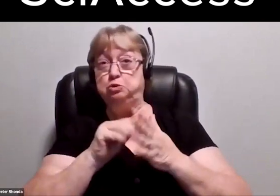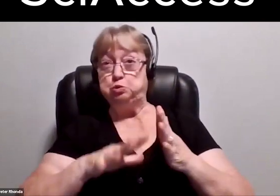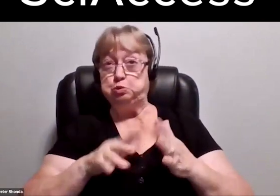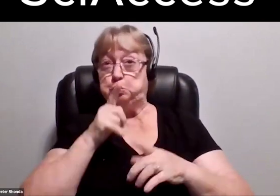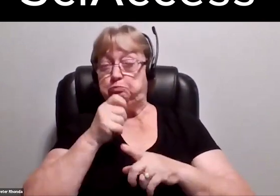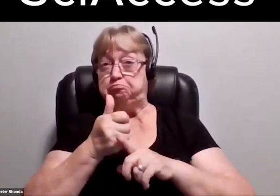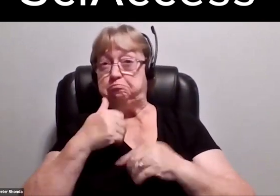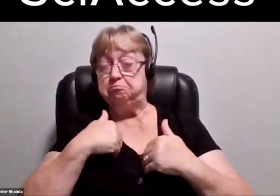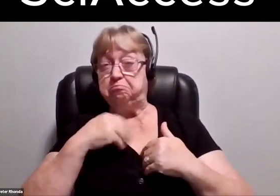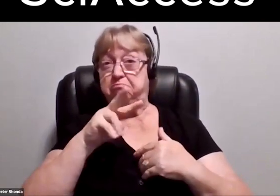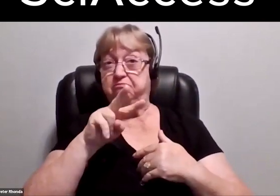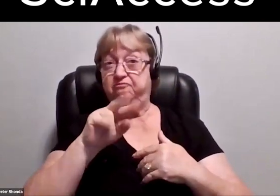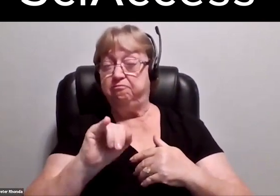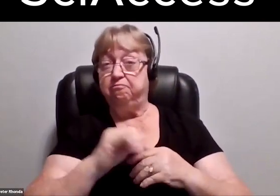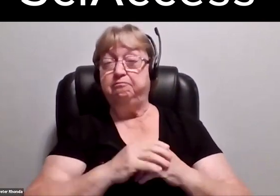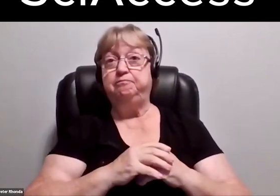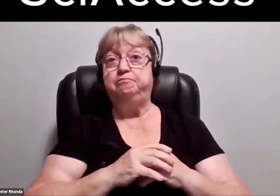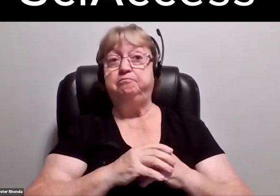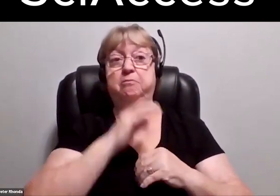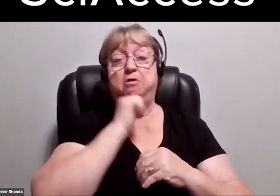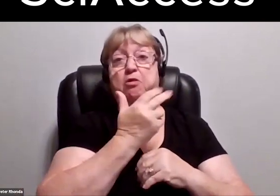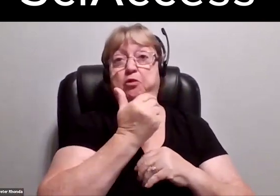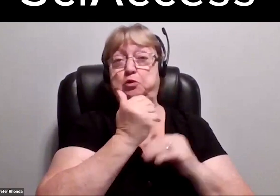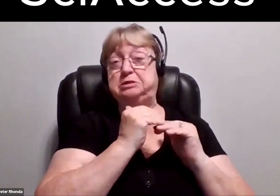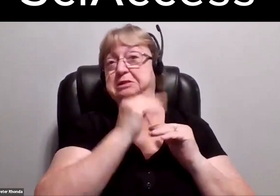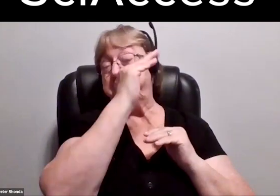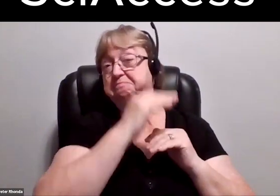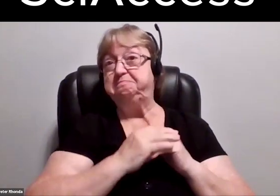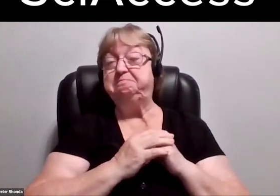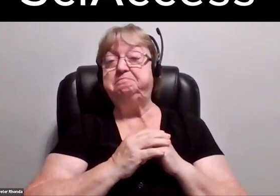Age range is 13 and up, high school academic level.